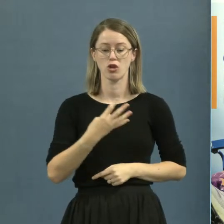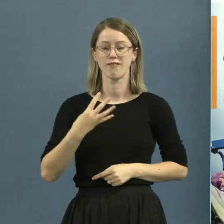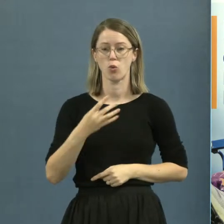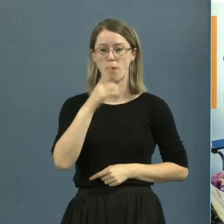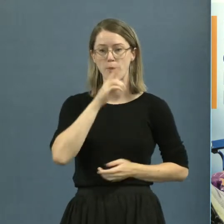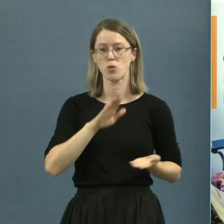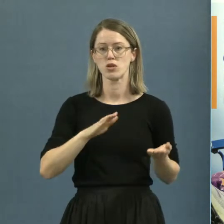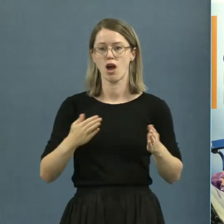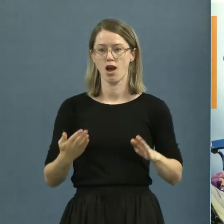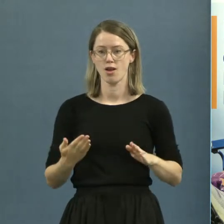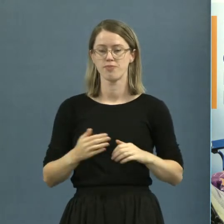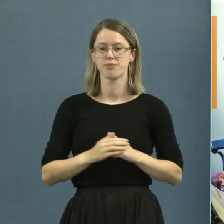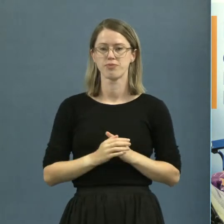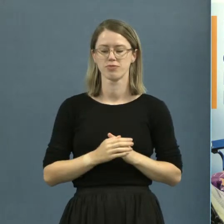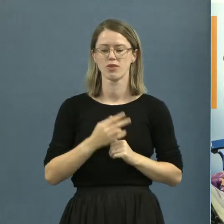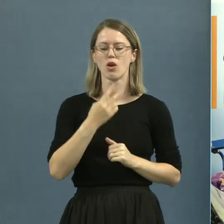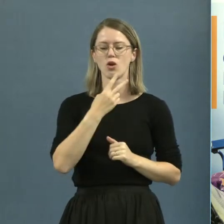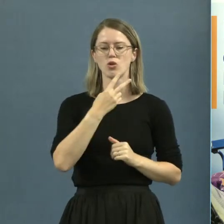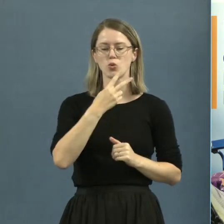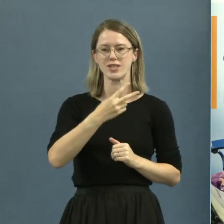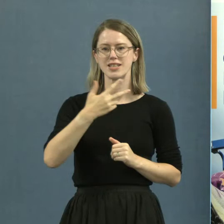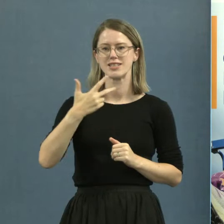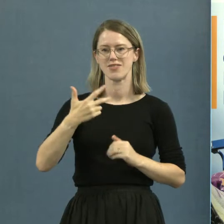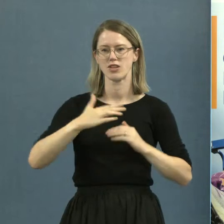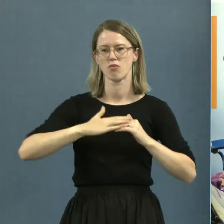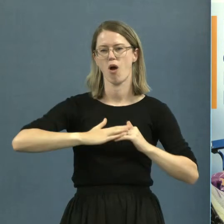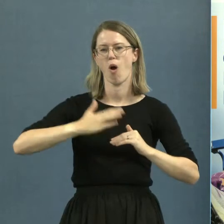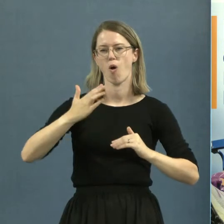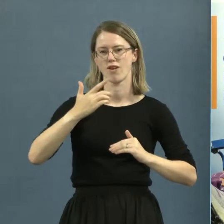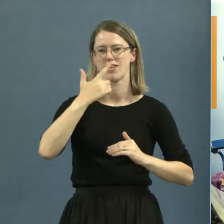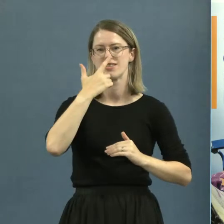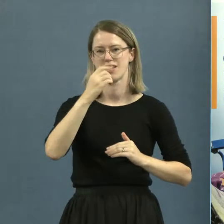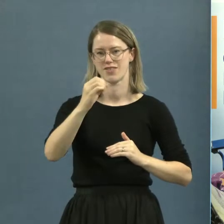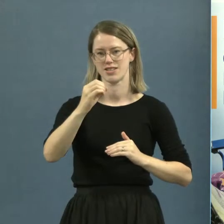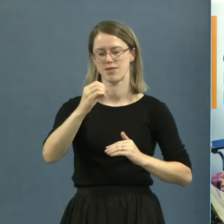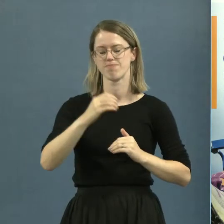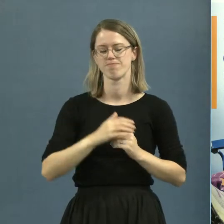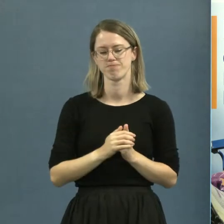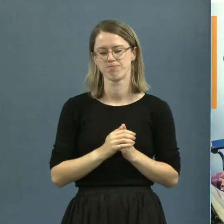34 deaths reported today, 27